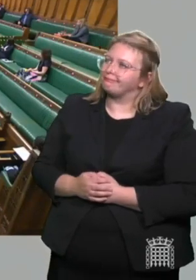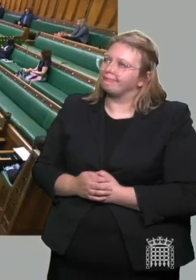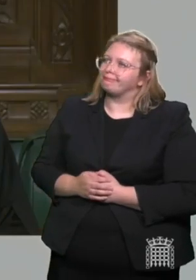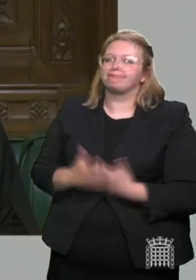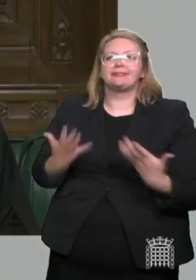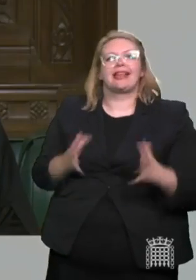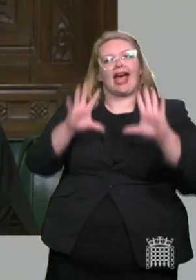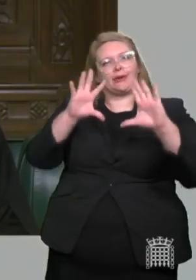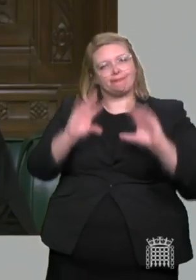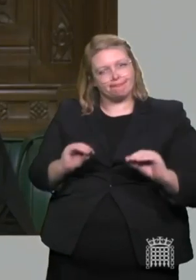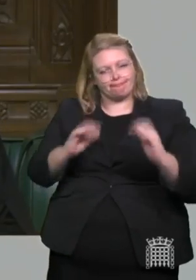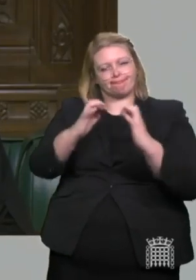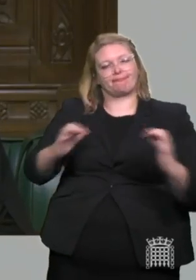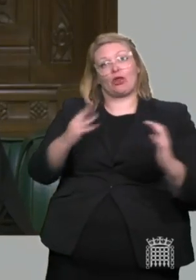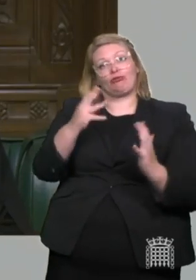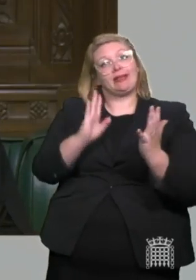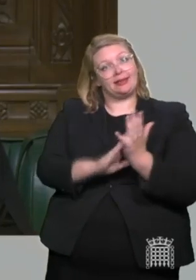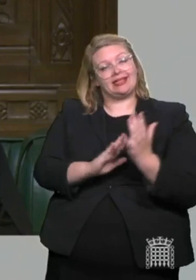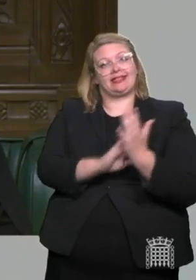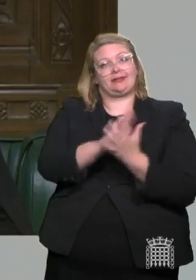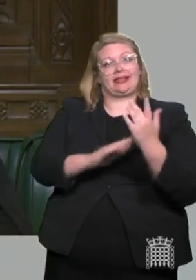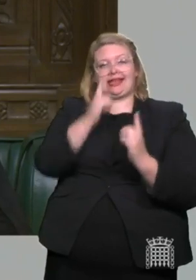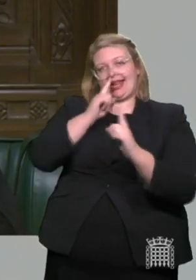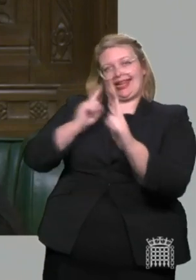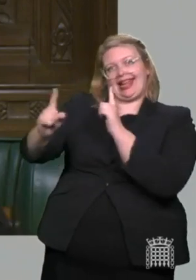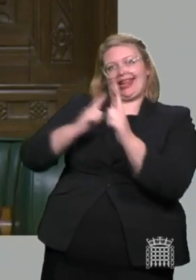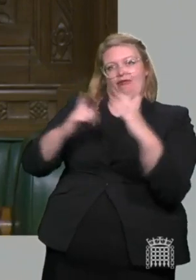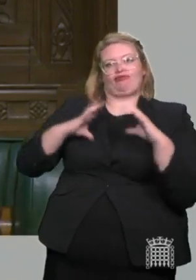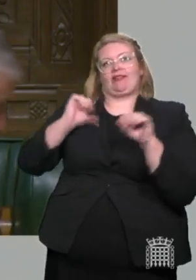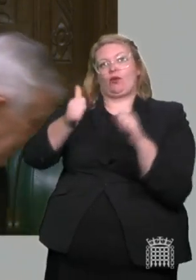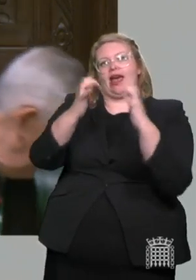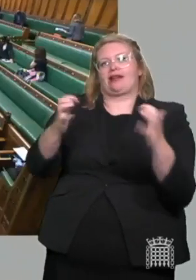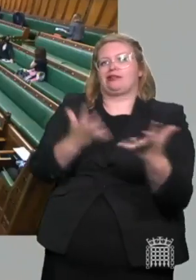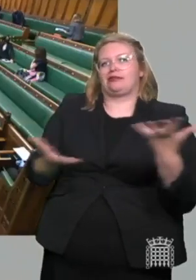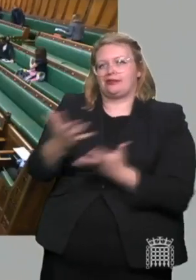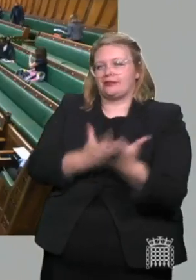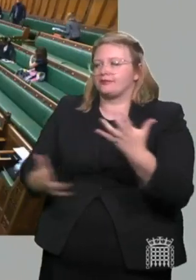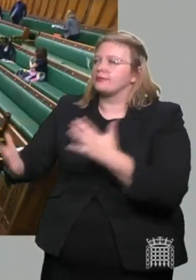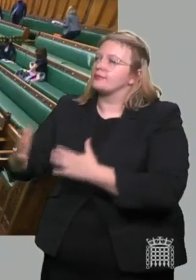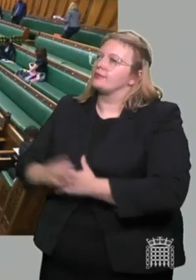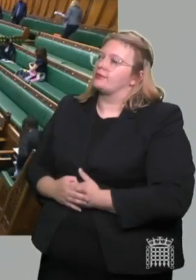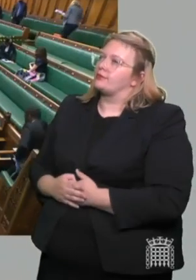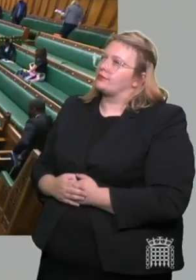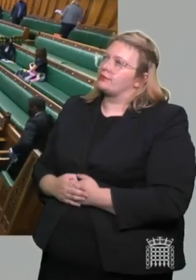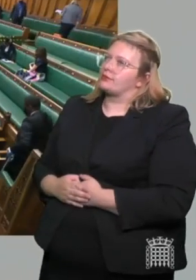for a few minutes to enable the necessary arrangements for the next business.